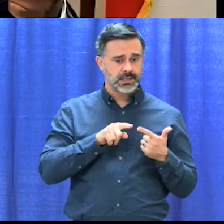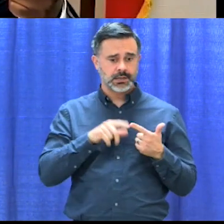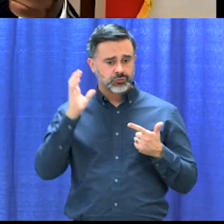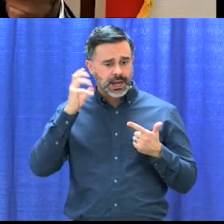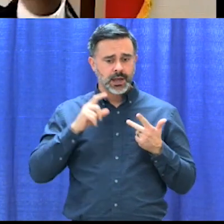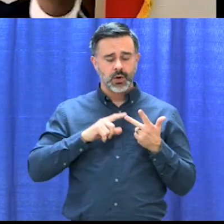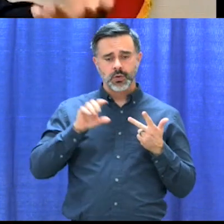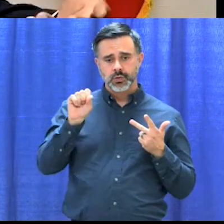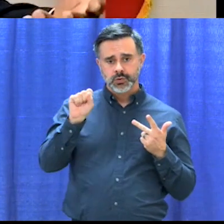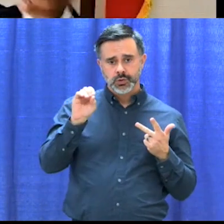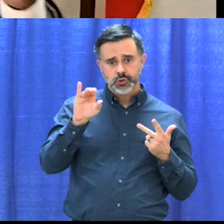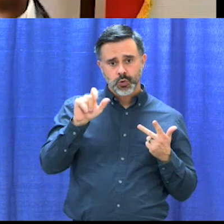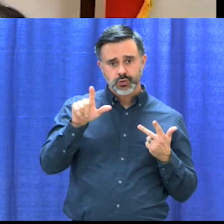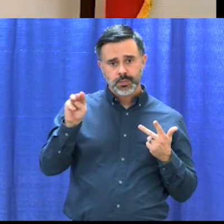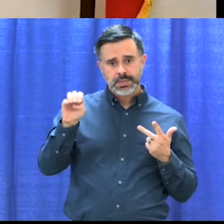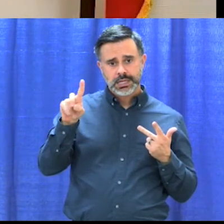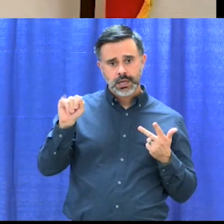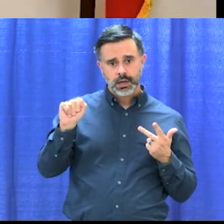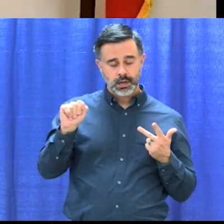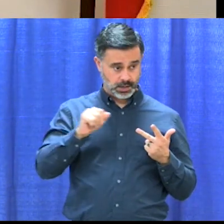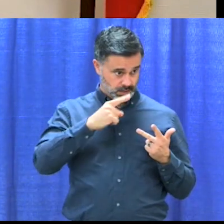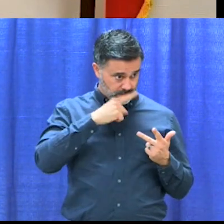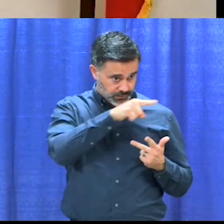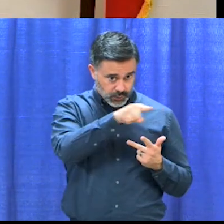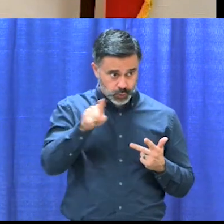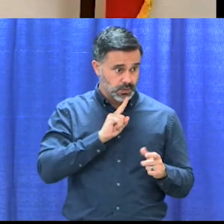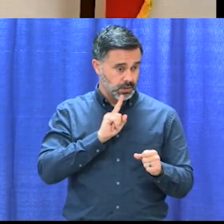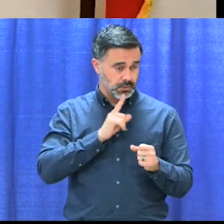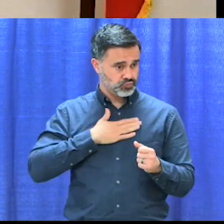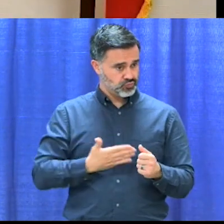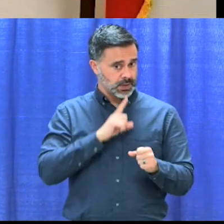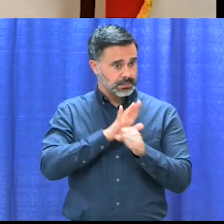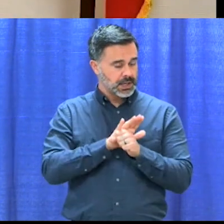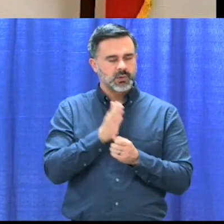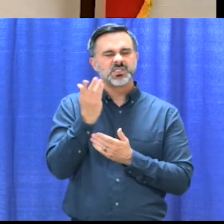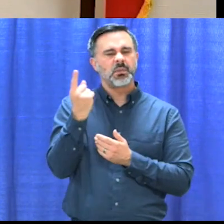And so I'm asking if you all are willing to commit to some kind of a fund to help underwrite